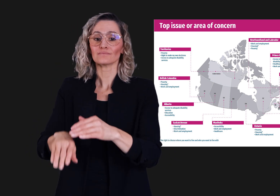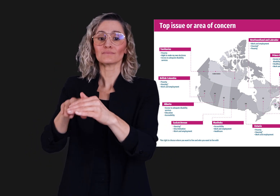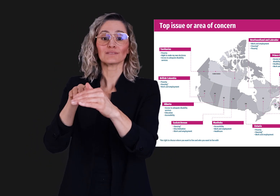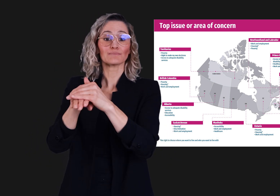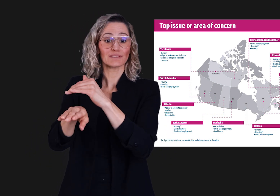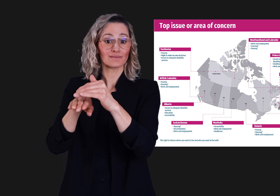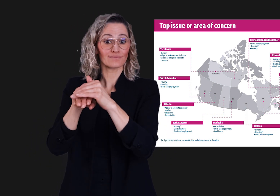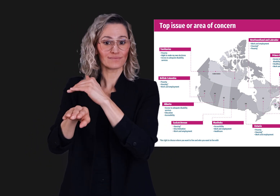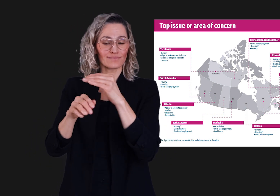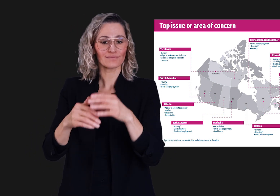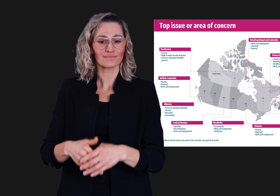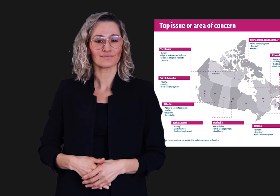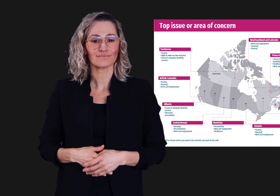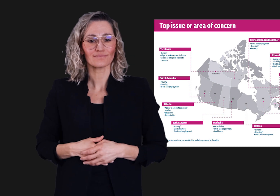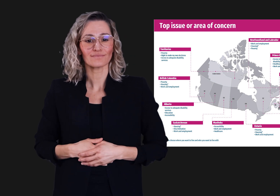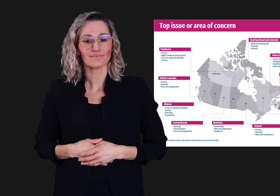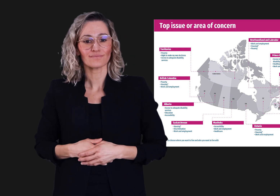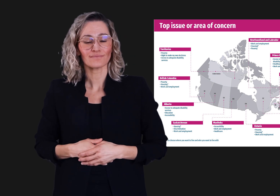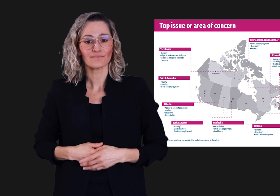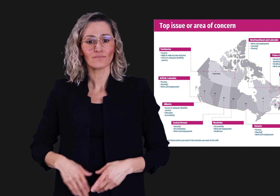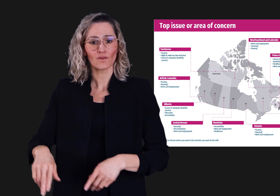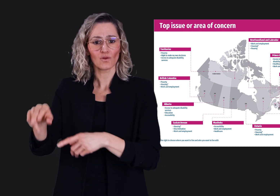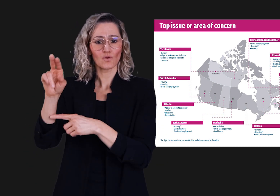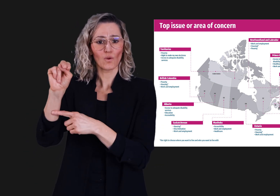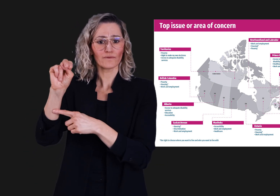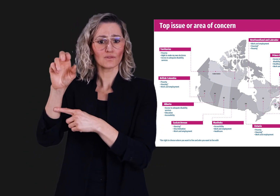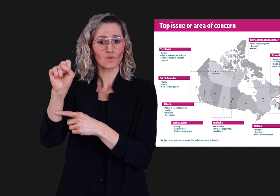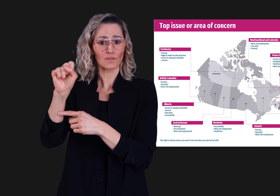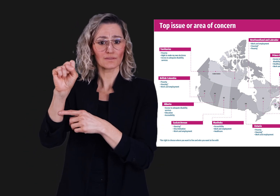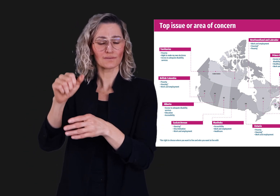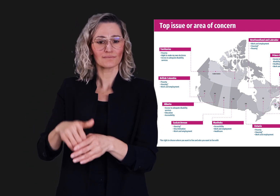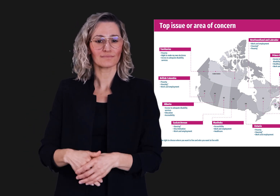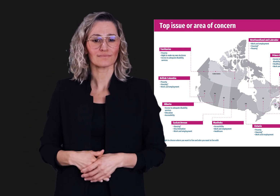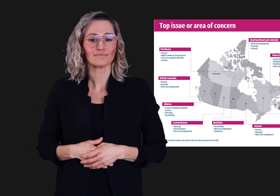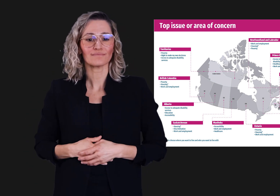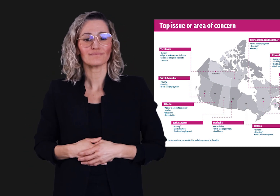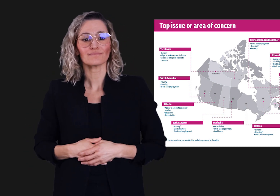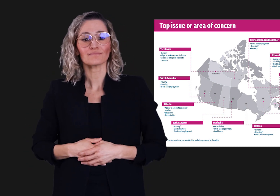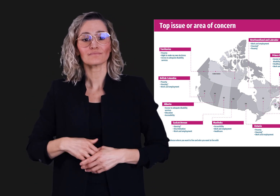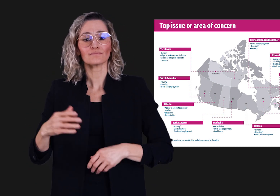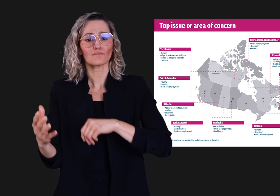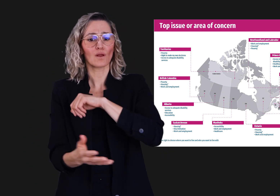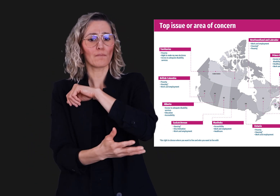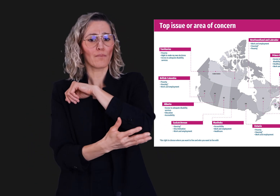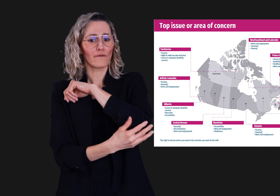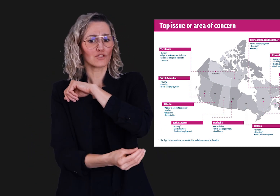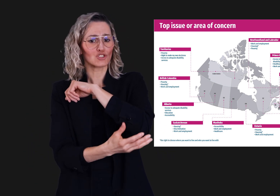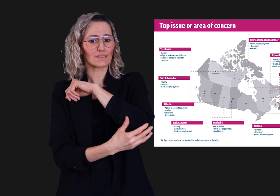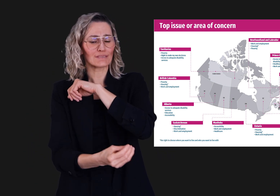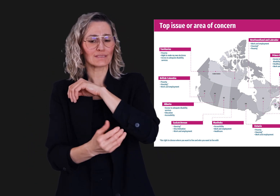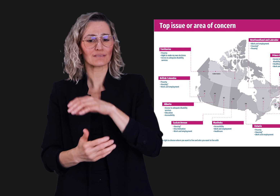• Accessibility Nova Scotia • Poverty